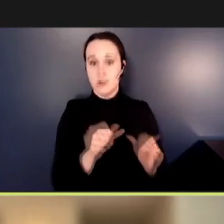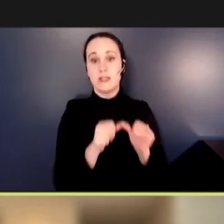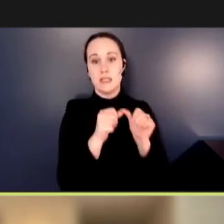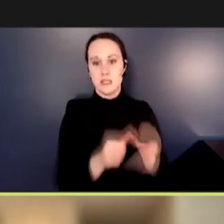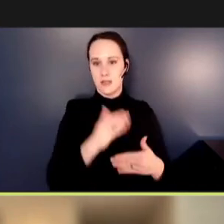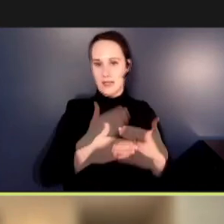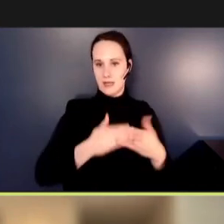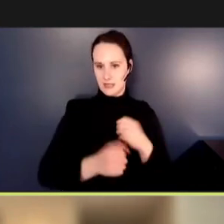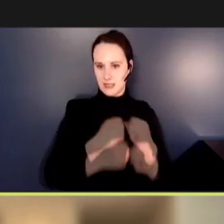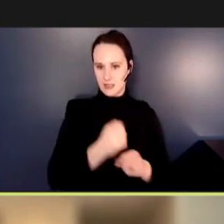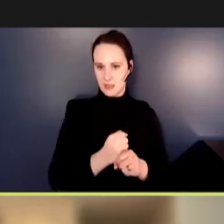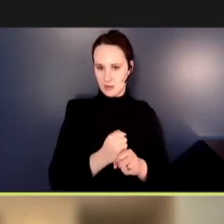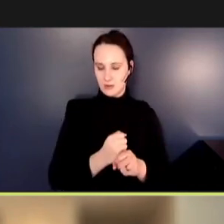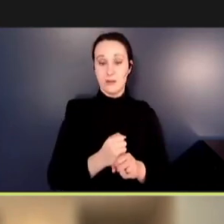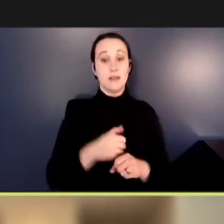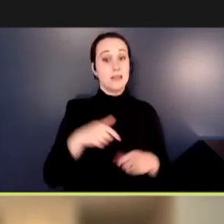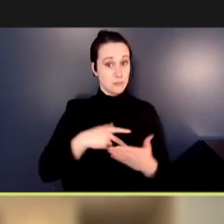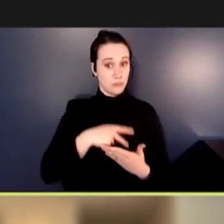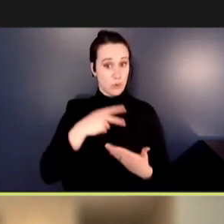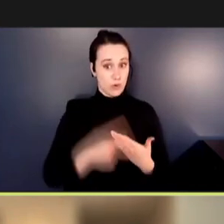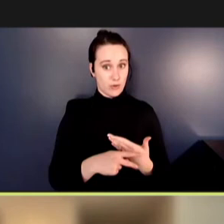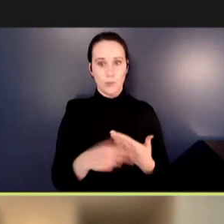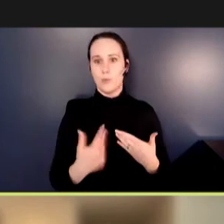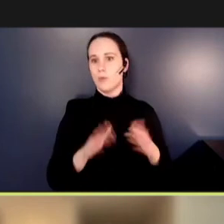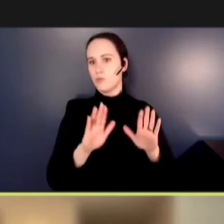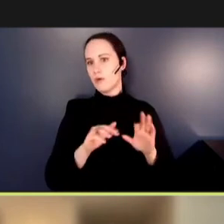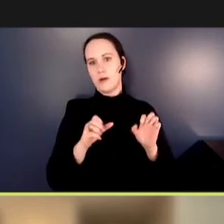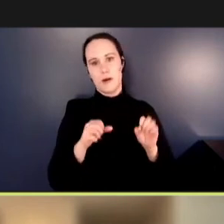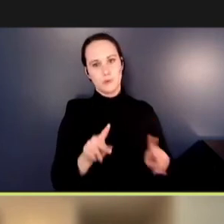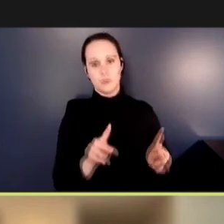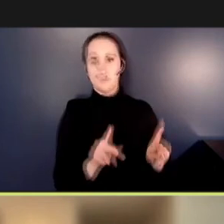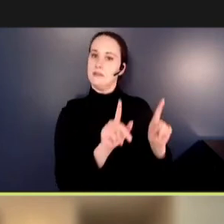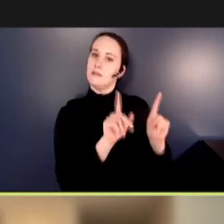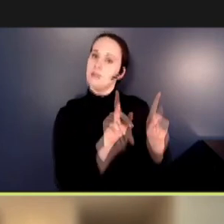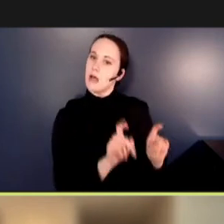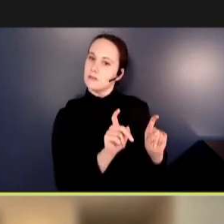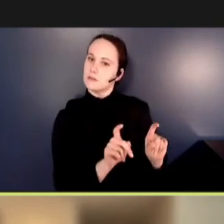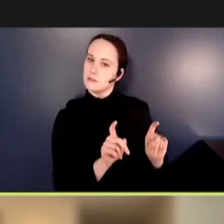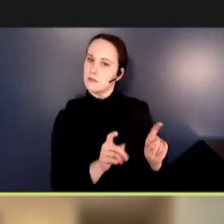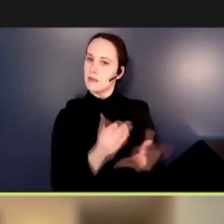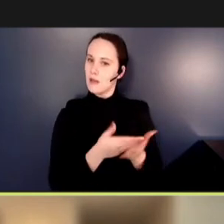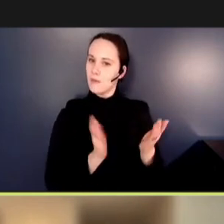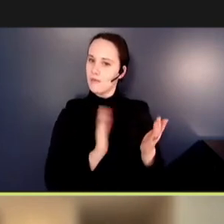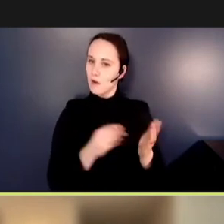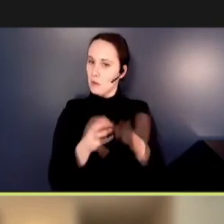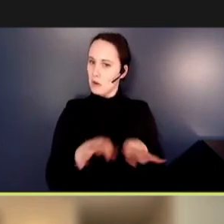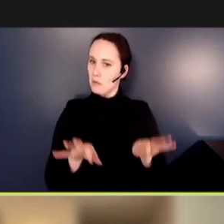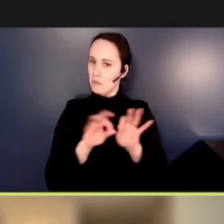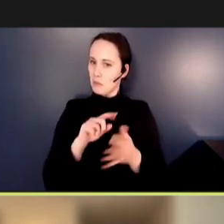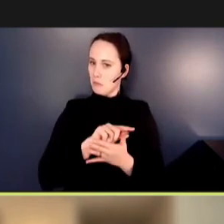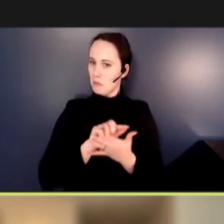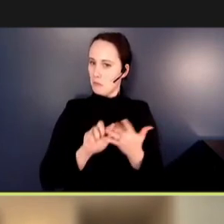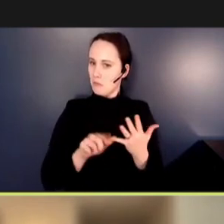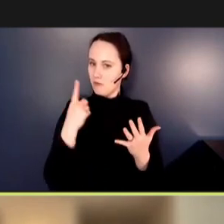serving as a important opportunity to test some of those key mechanisms of a future VFA program such